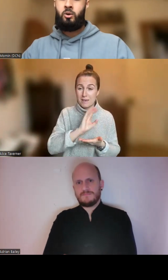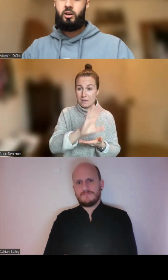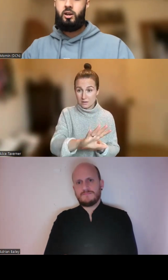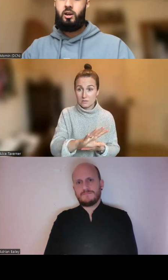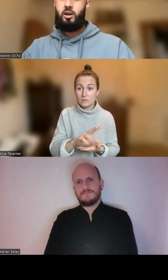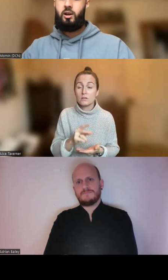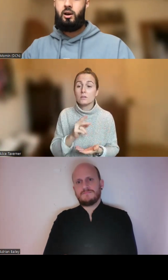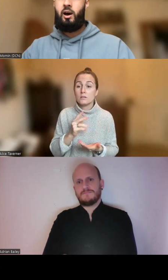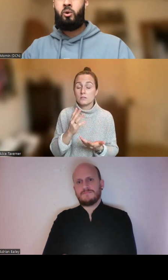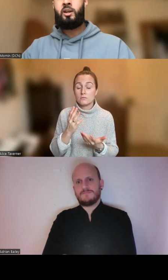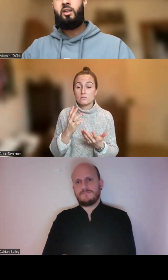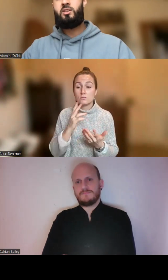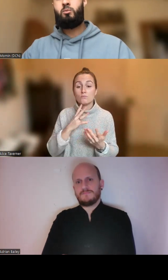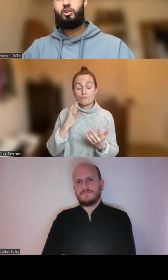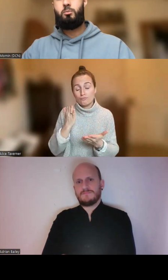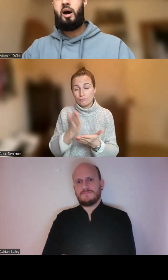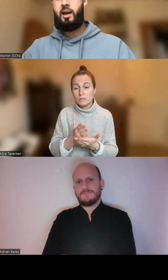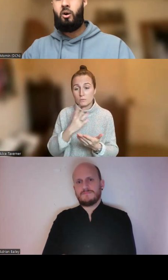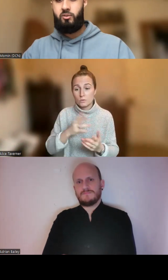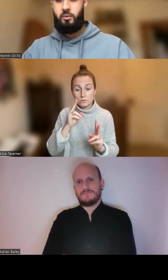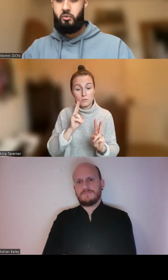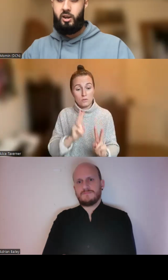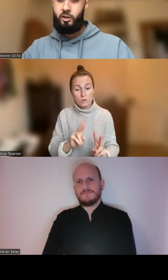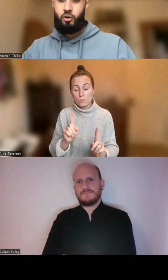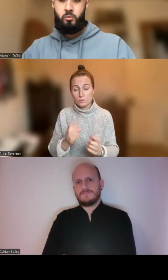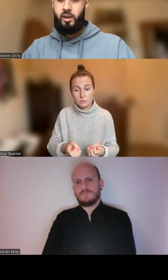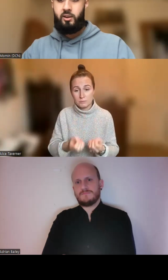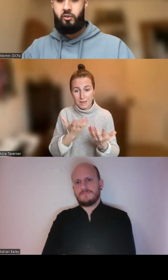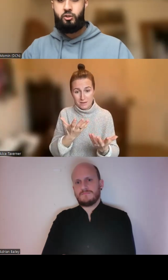look, I want to get this much back out of it. It shouldn't make a difference.